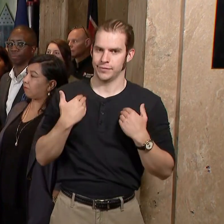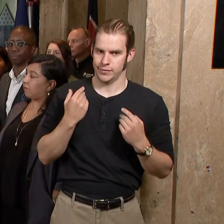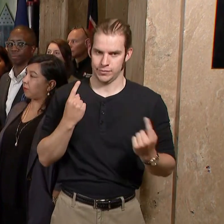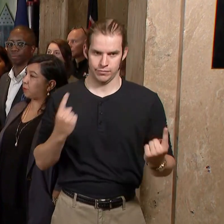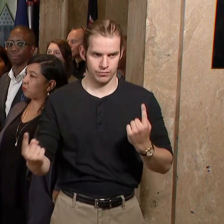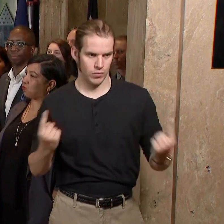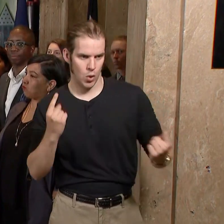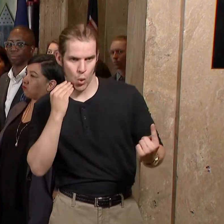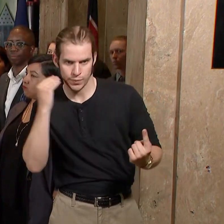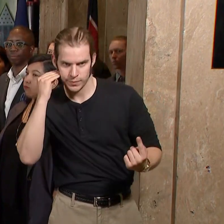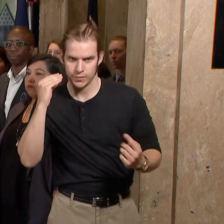very successful.